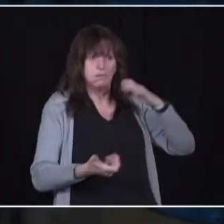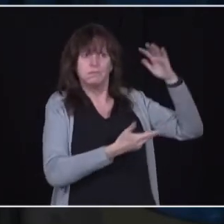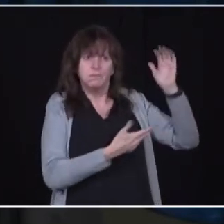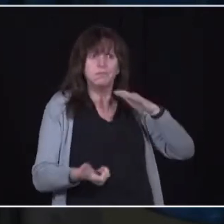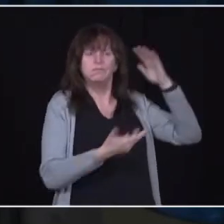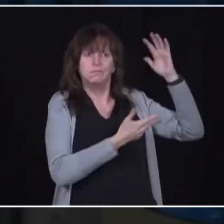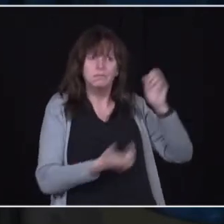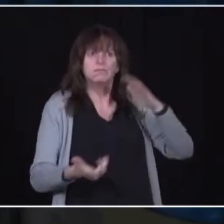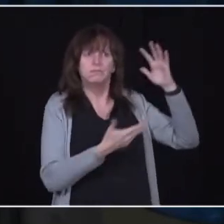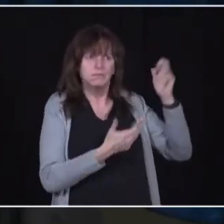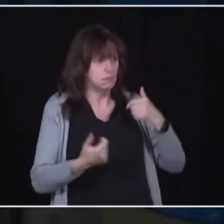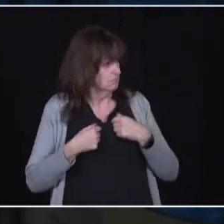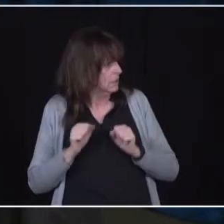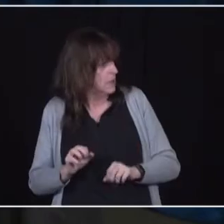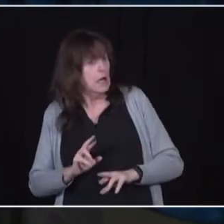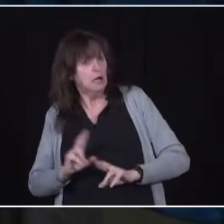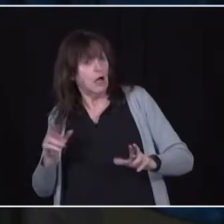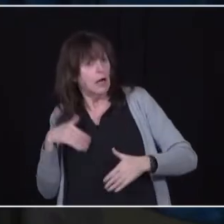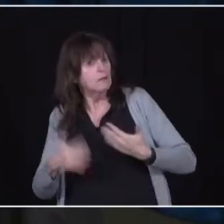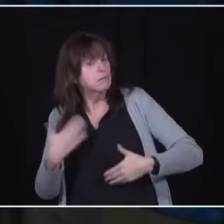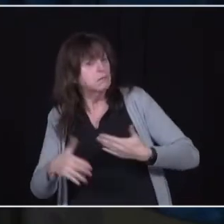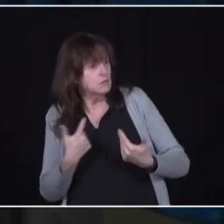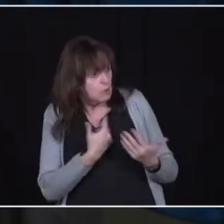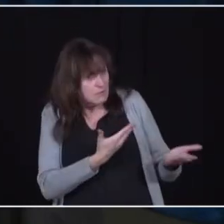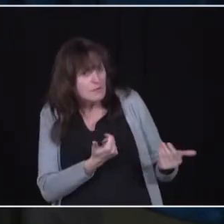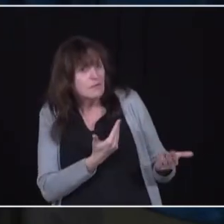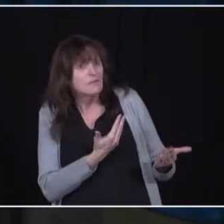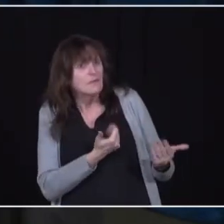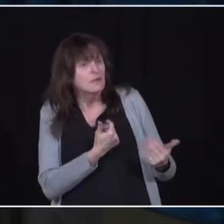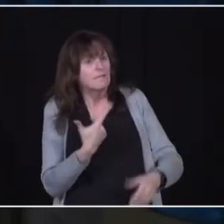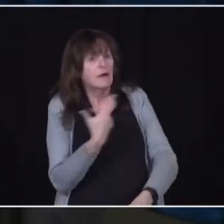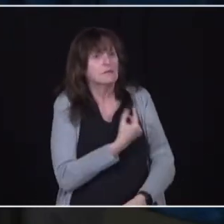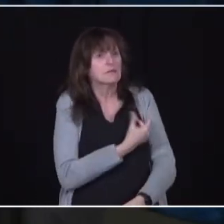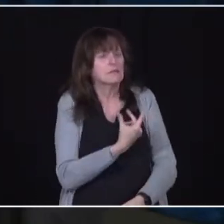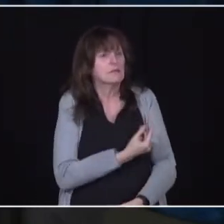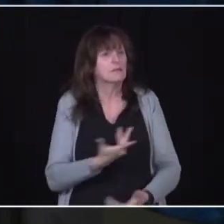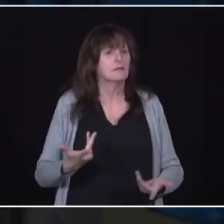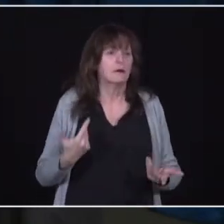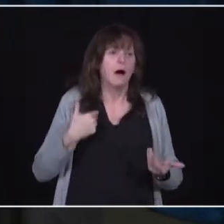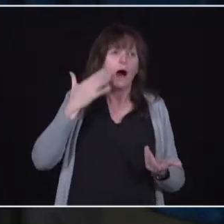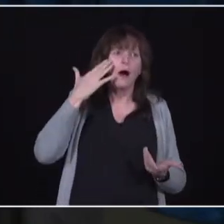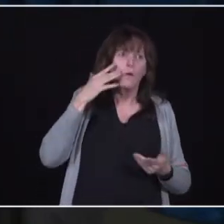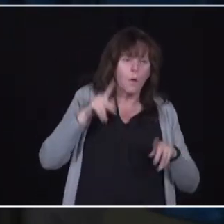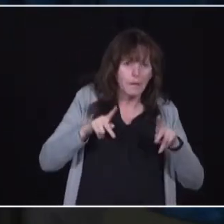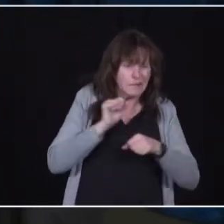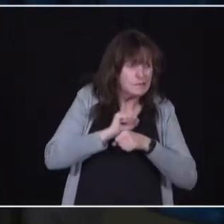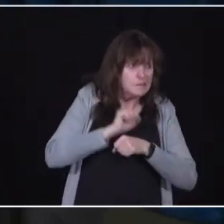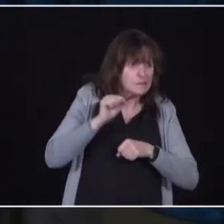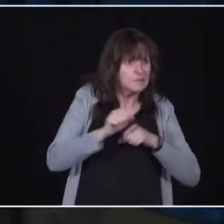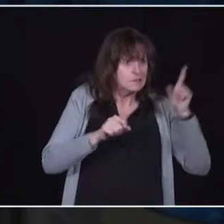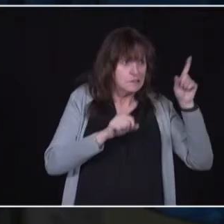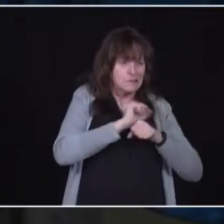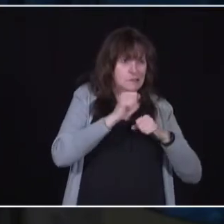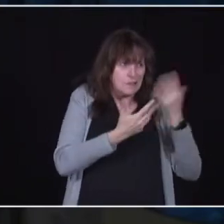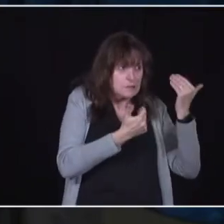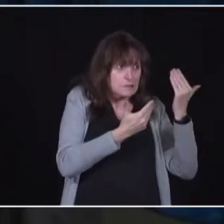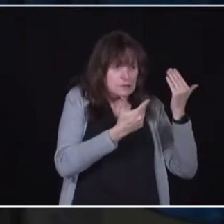It will happen soon. Once we have the vaccines and this is such an important point, we need that pipeline of